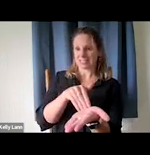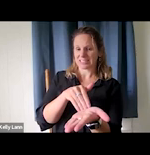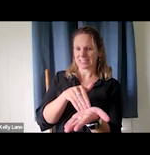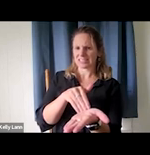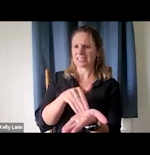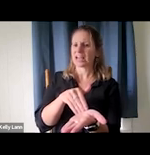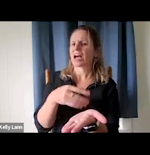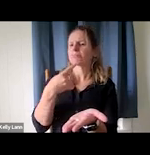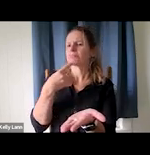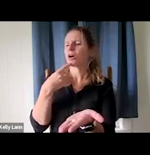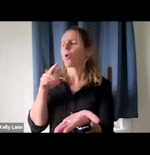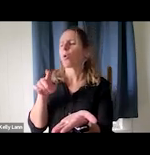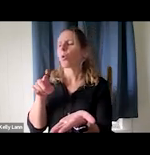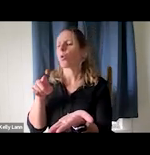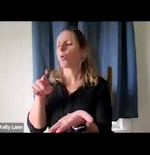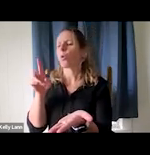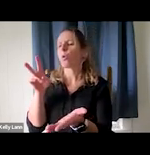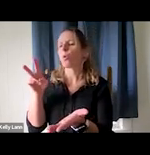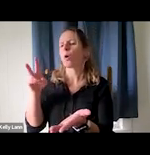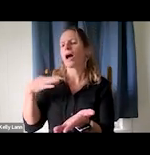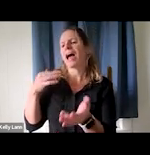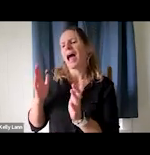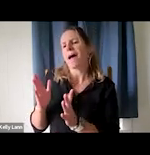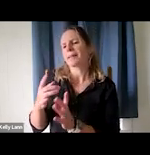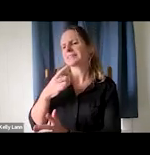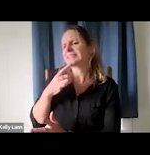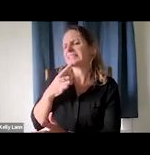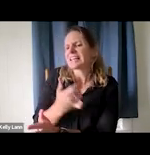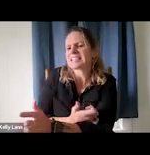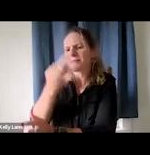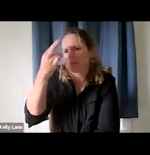that the client's or the applicant's use of substances was the reason for their visit,